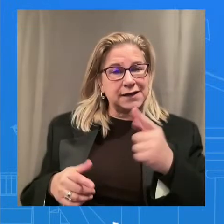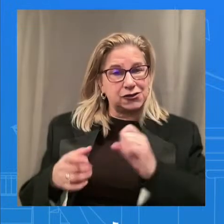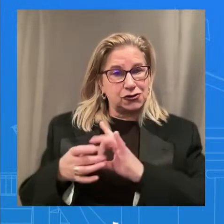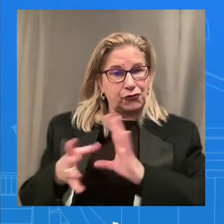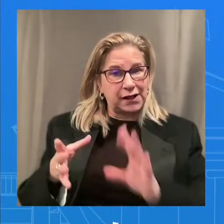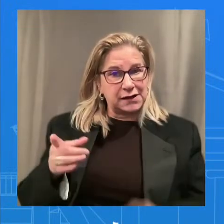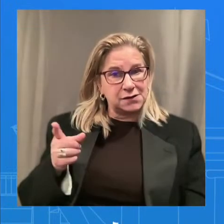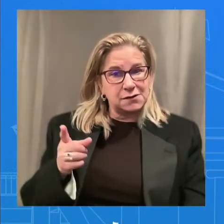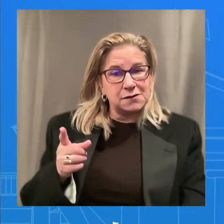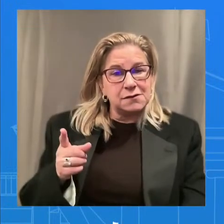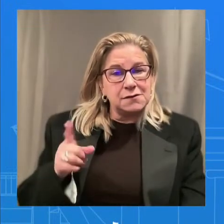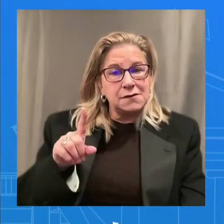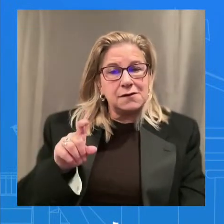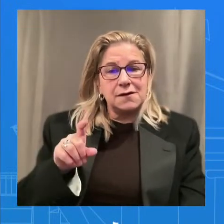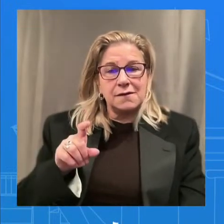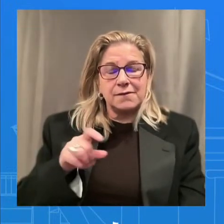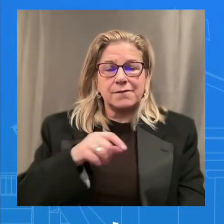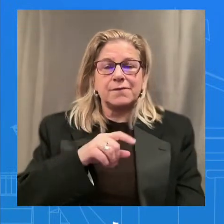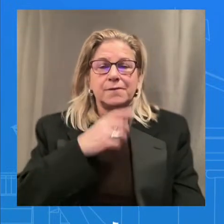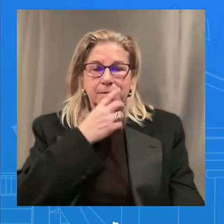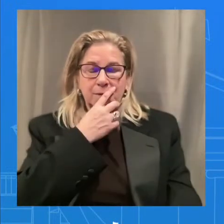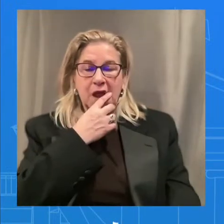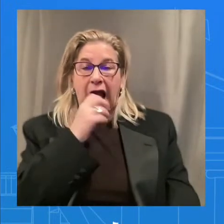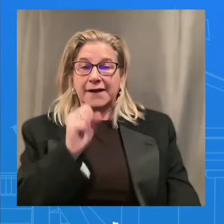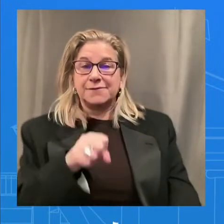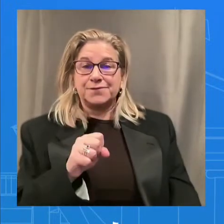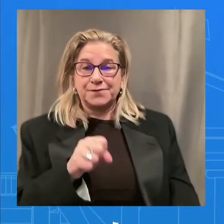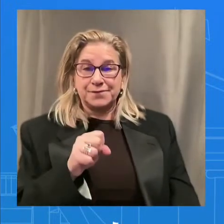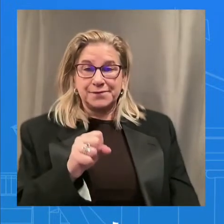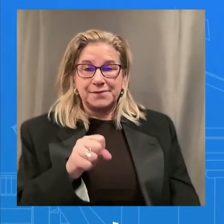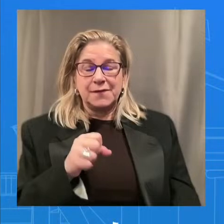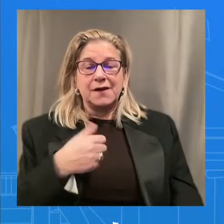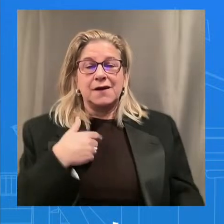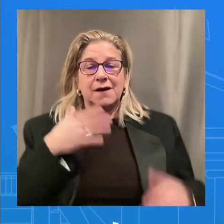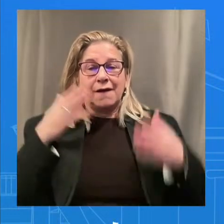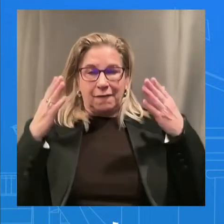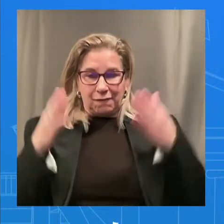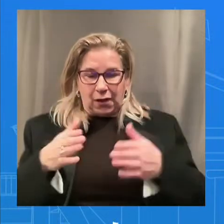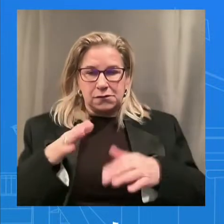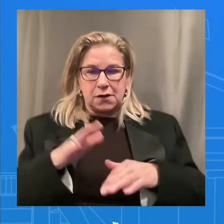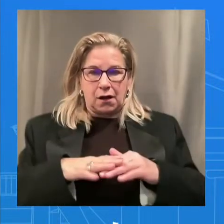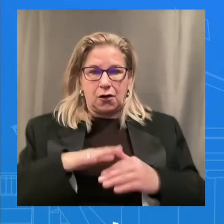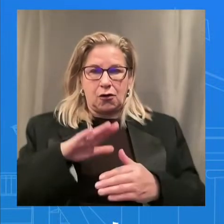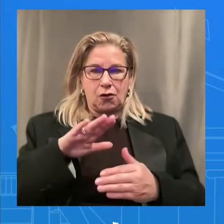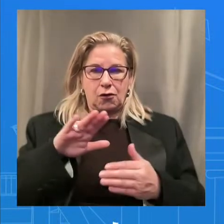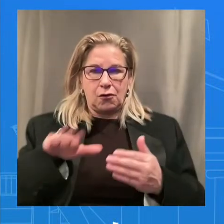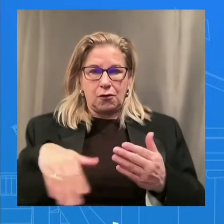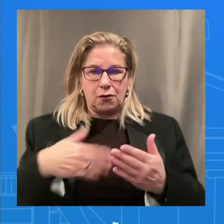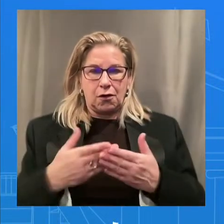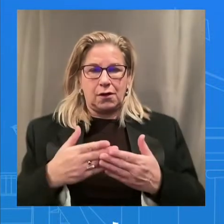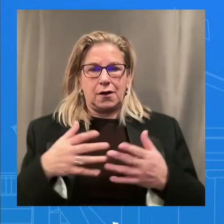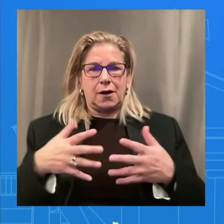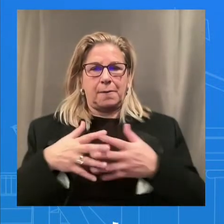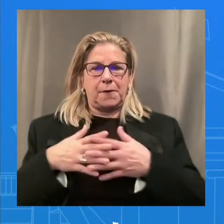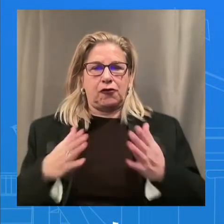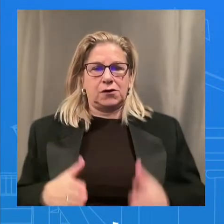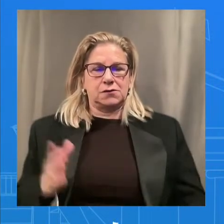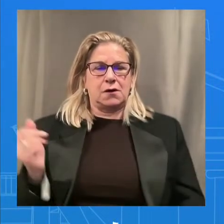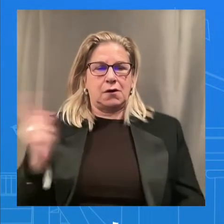that all of the Americans ultimately come home. That is part of the objective that President Biden set forth. It is part of the phases of this hostage deal